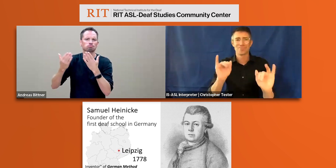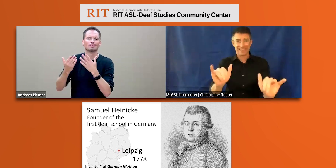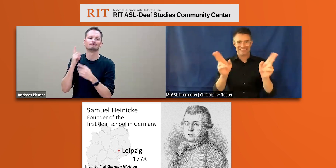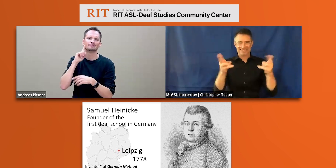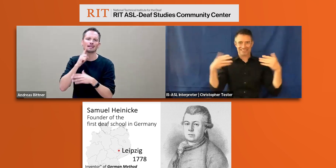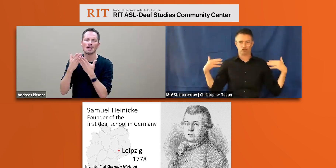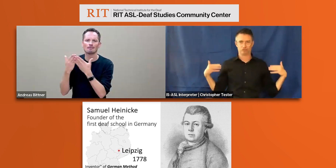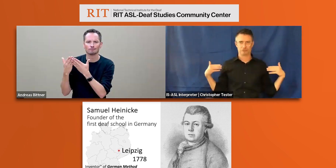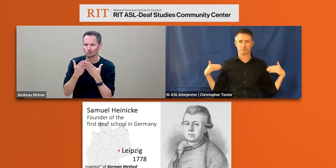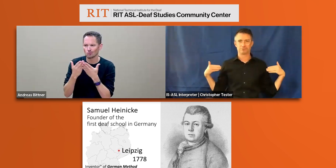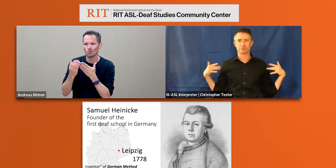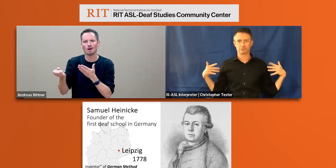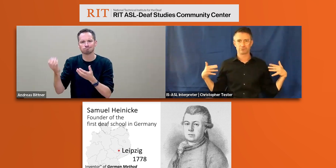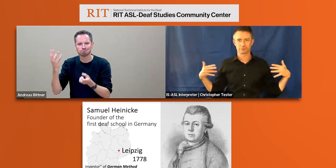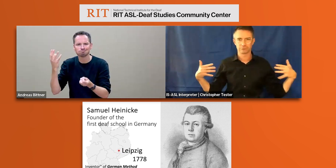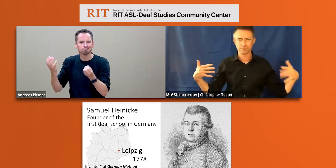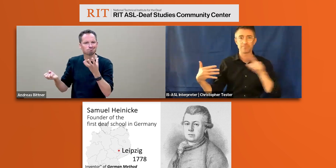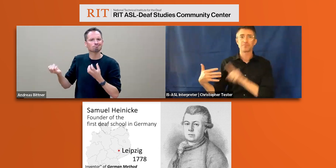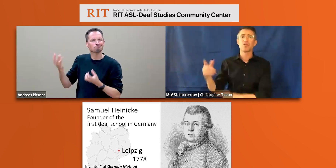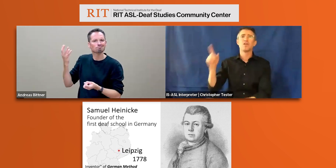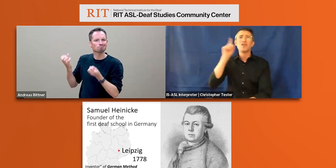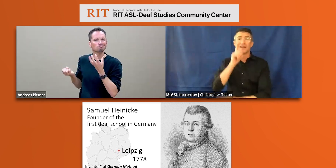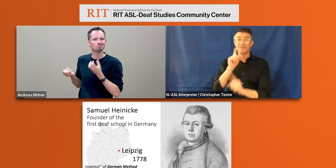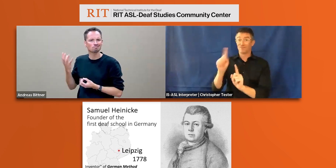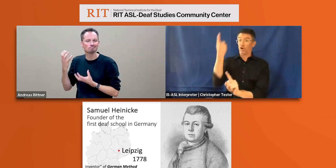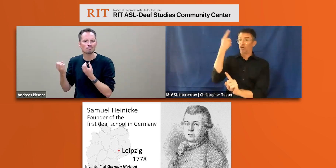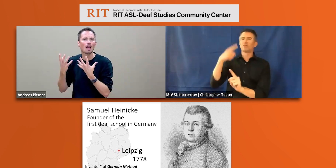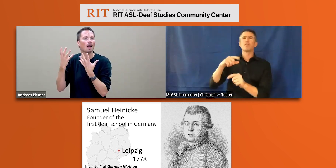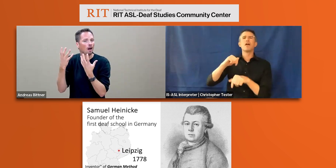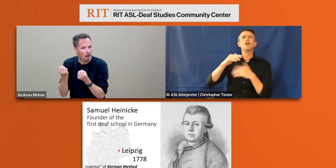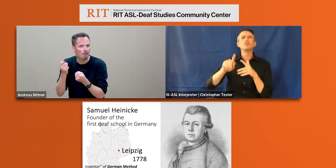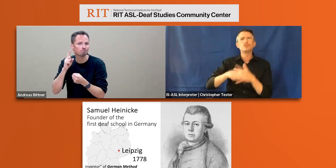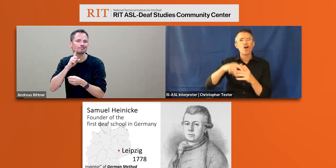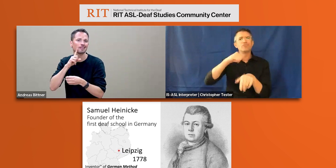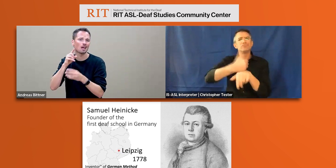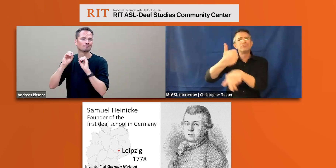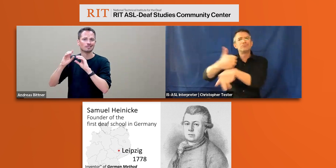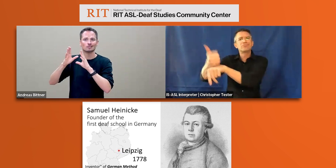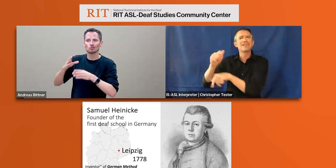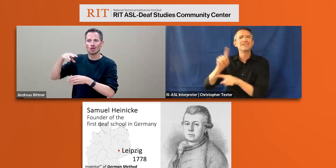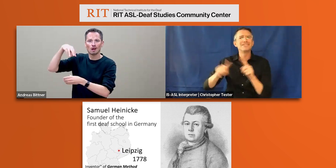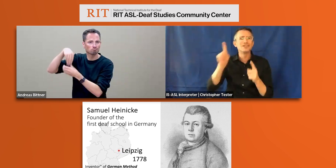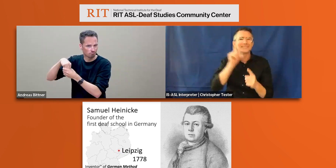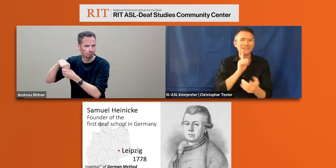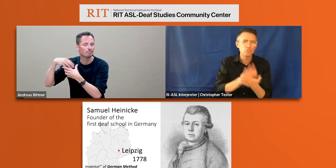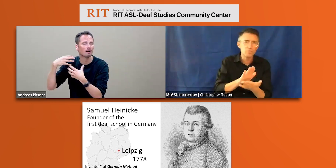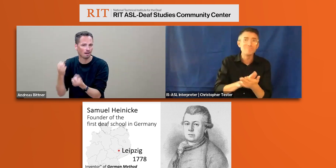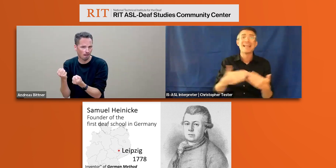in visible language. So that, of course, is a little primer on history.